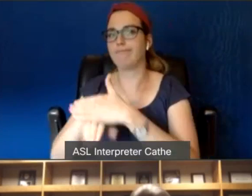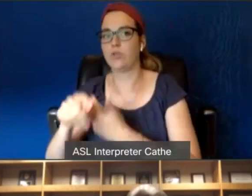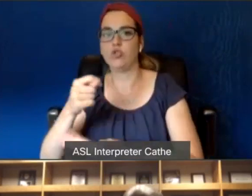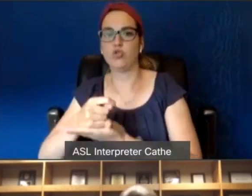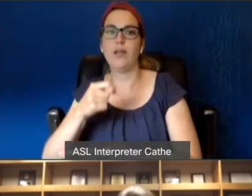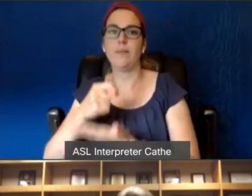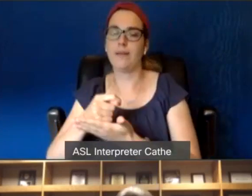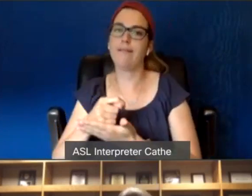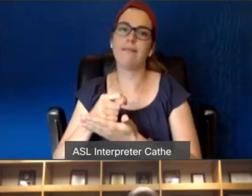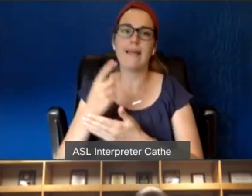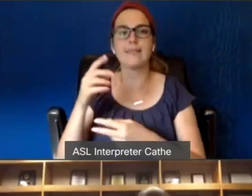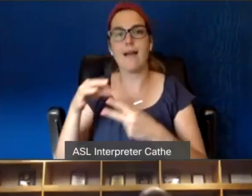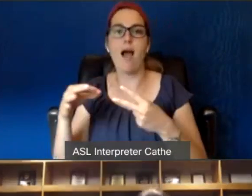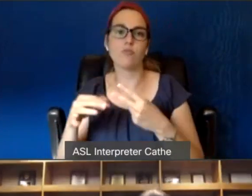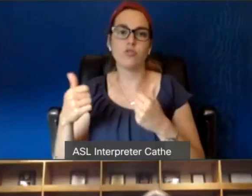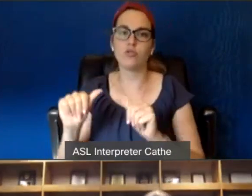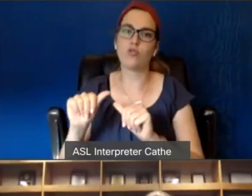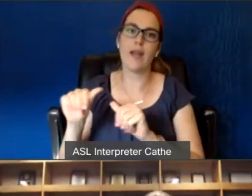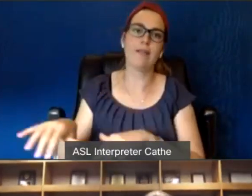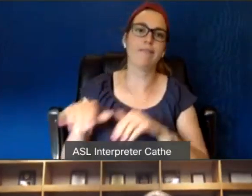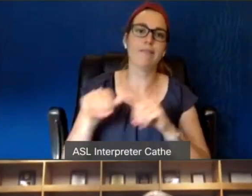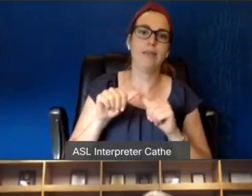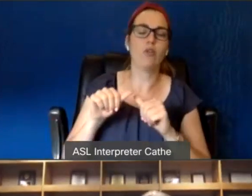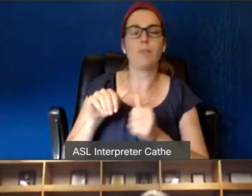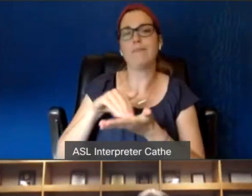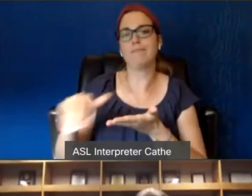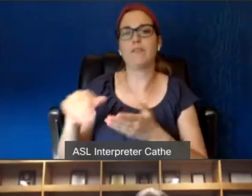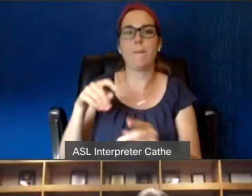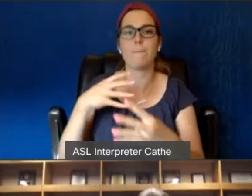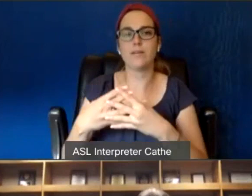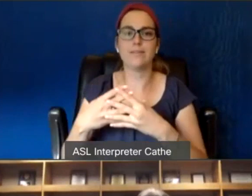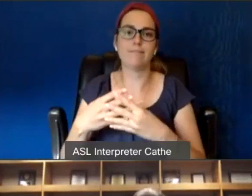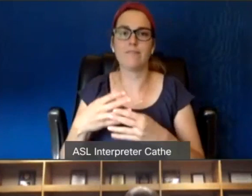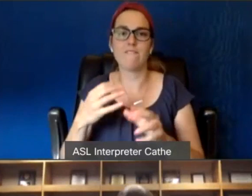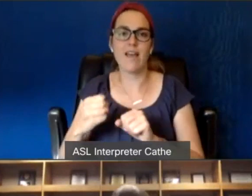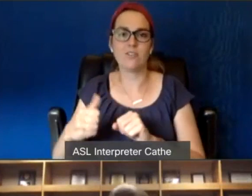And so we get brought into that just because all of them individuals have a substance use disorder.